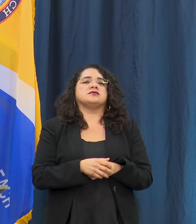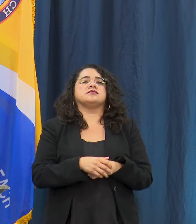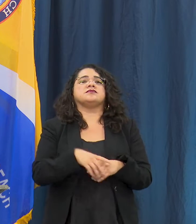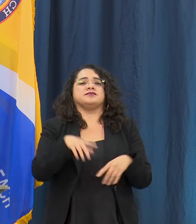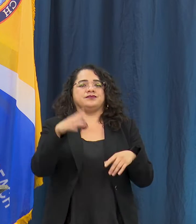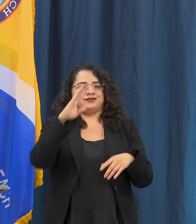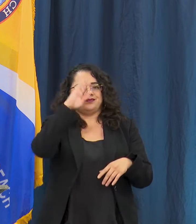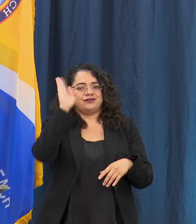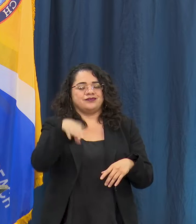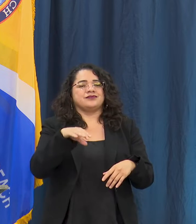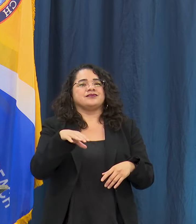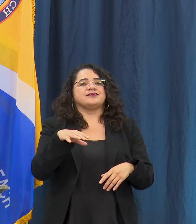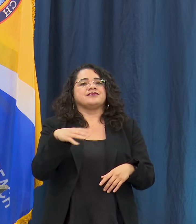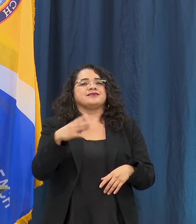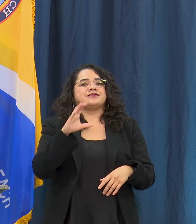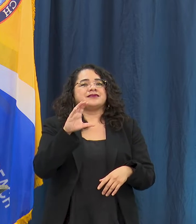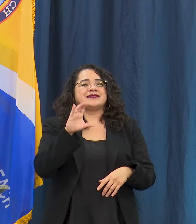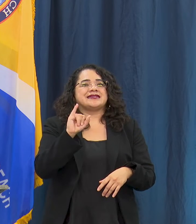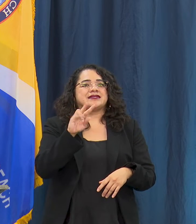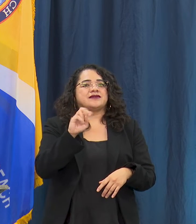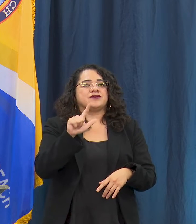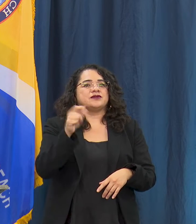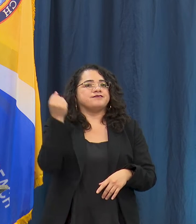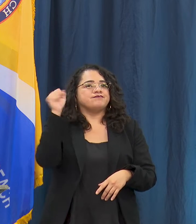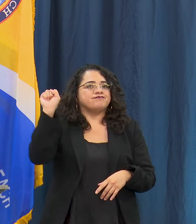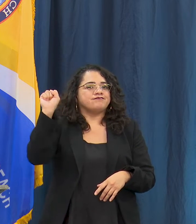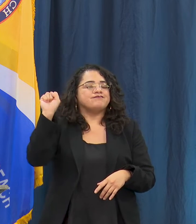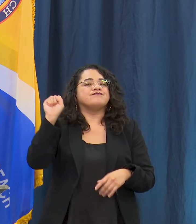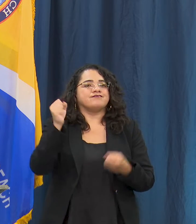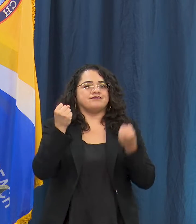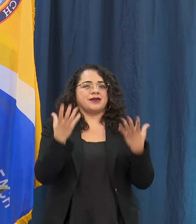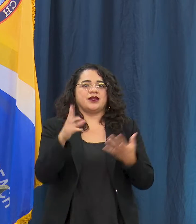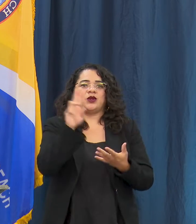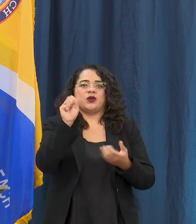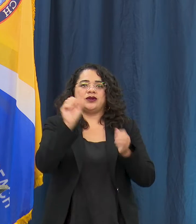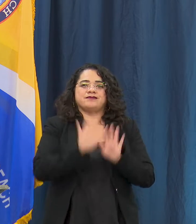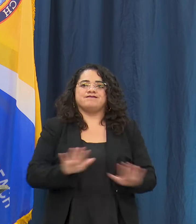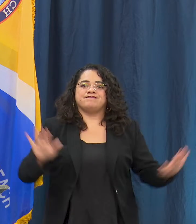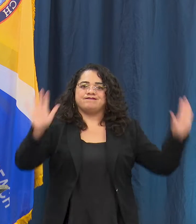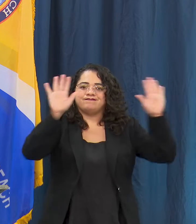we've seen across the country but then also very importantly get back to the